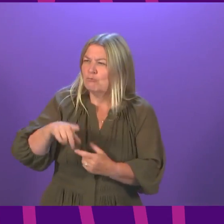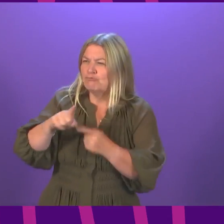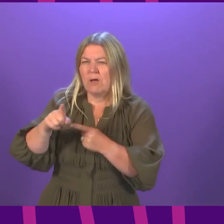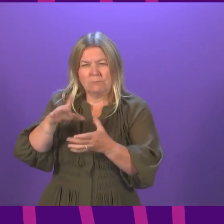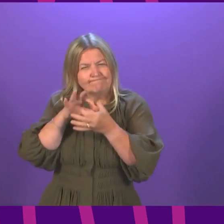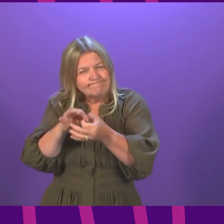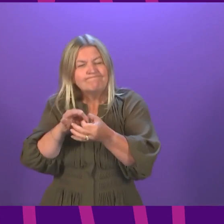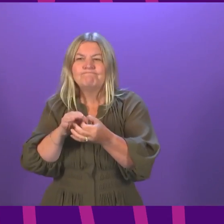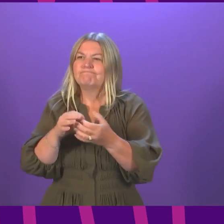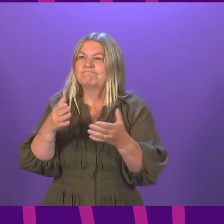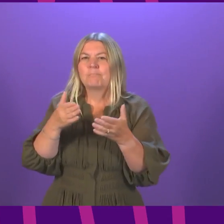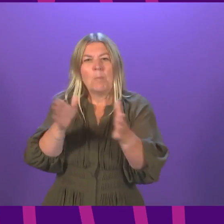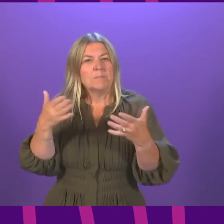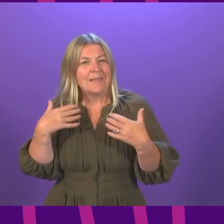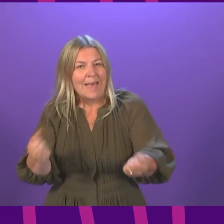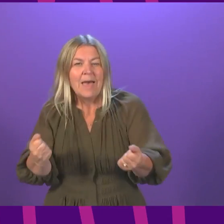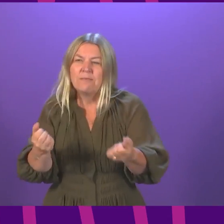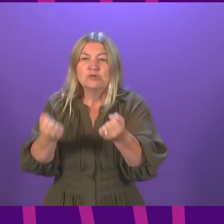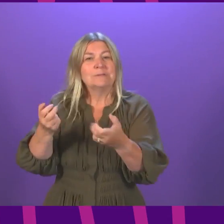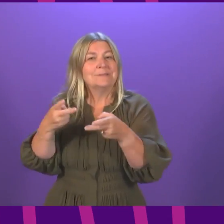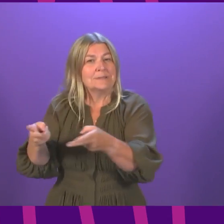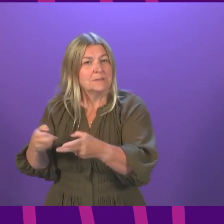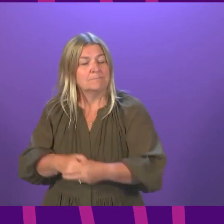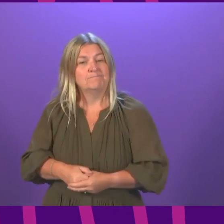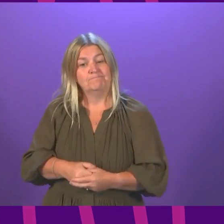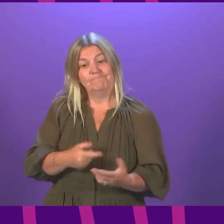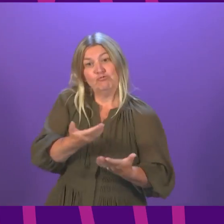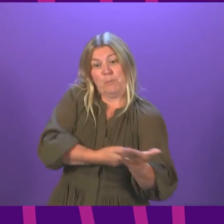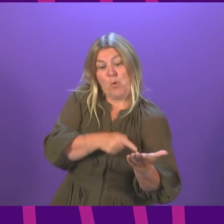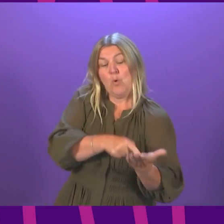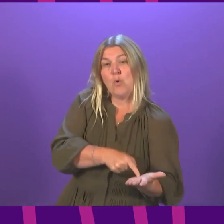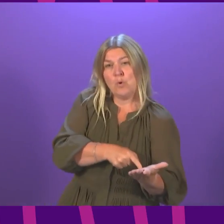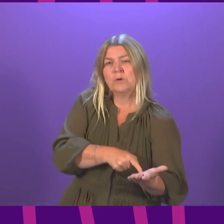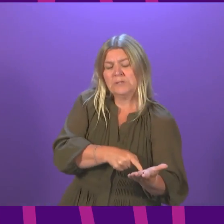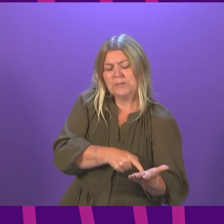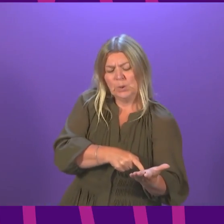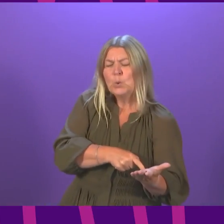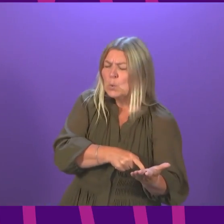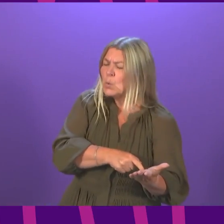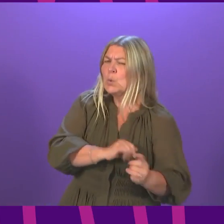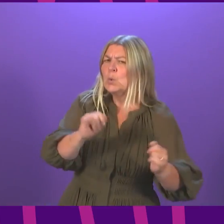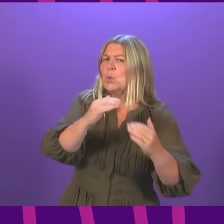The 2020 annual report shows, for the first time, the terrible scale of inequality between